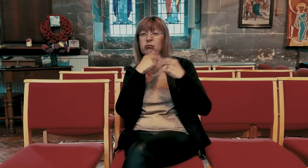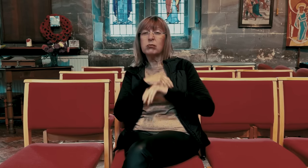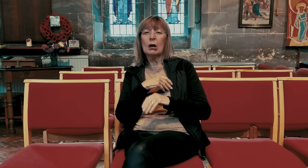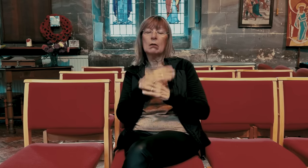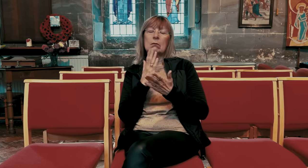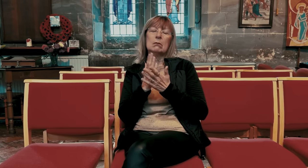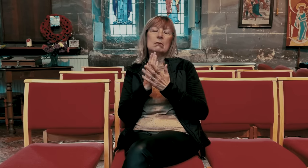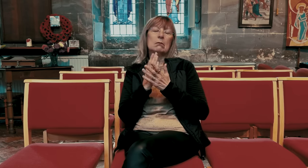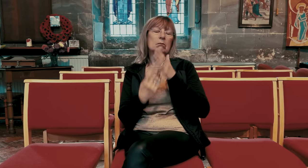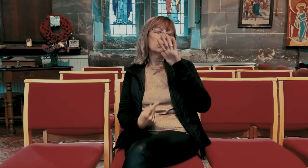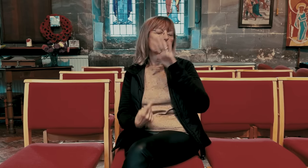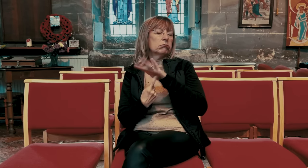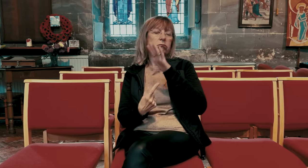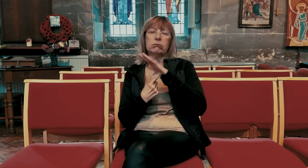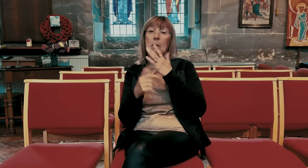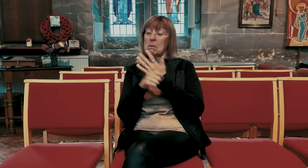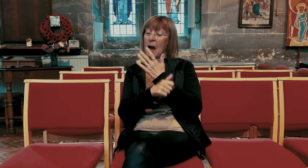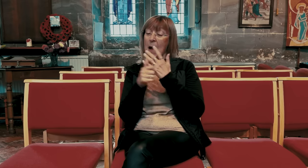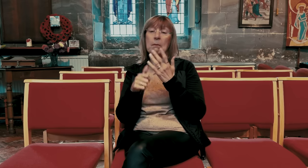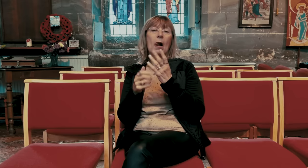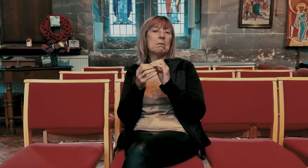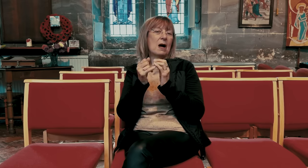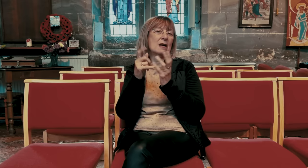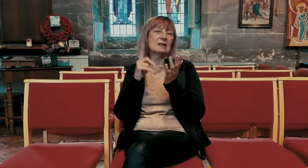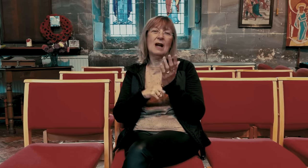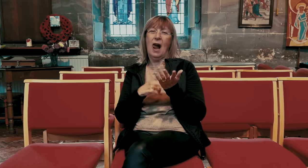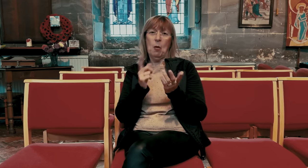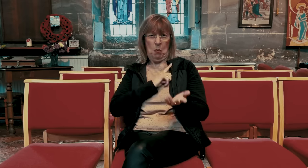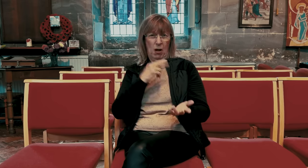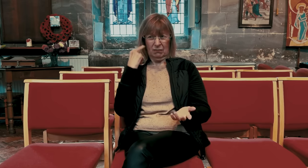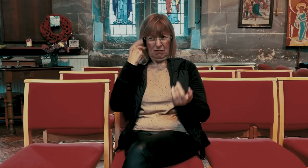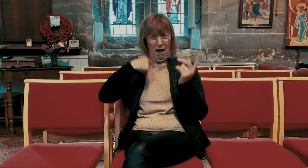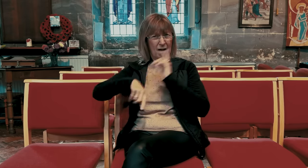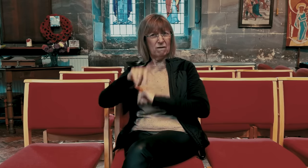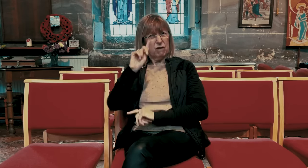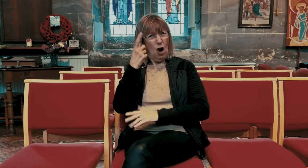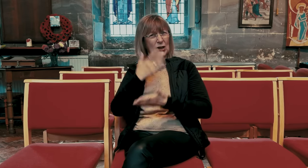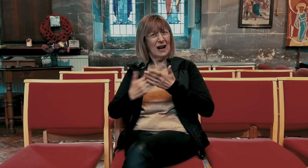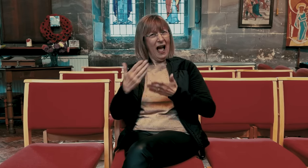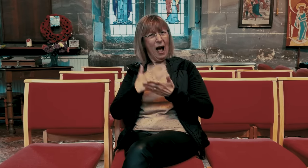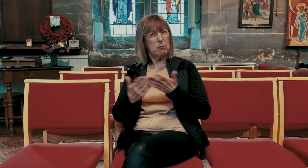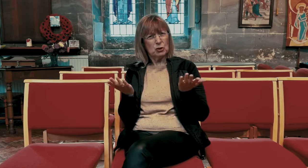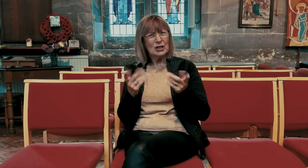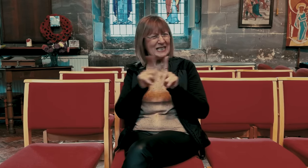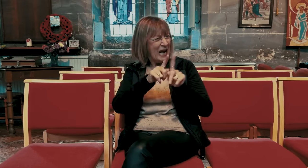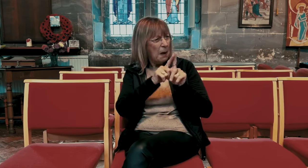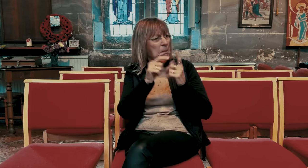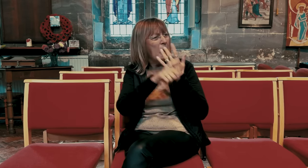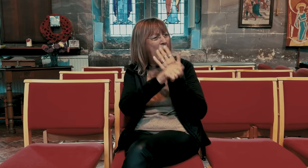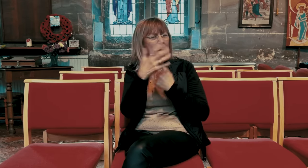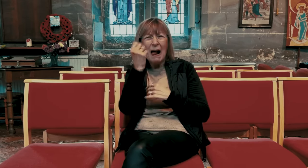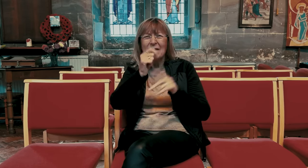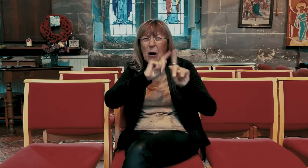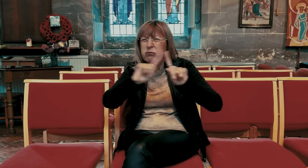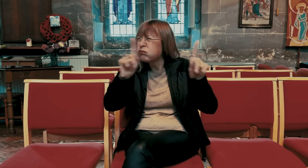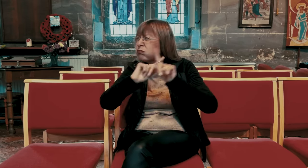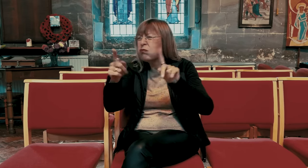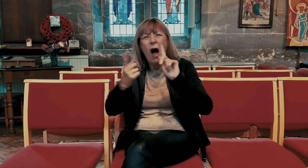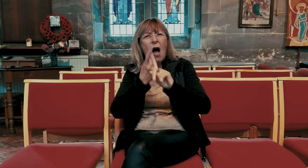that deaf people get the Bible in their language, just as people around the world have the Bible in their own spoken and written languages.